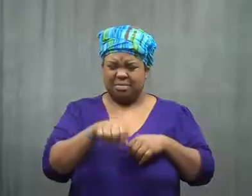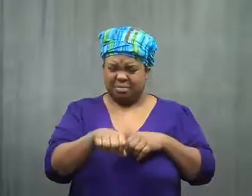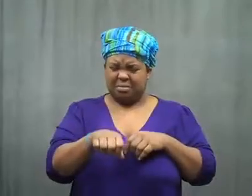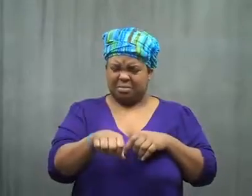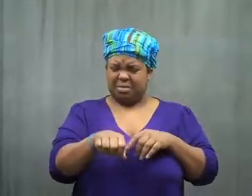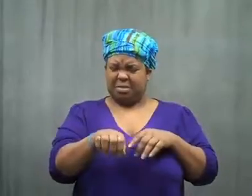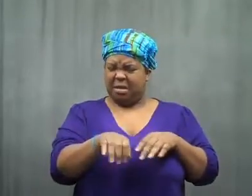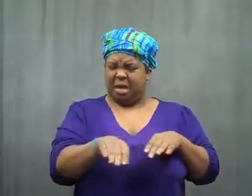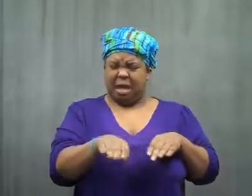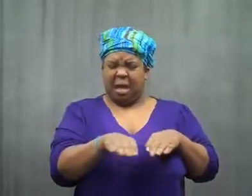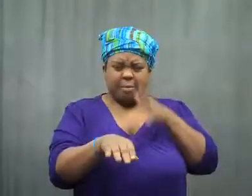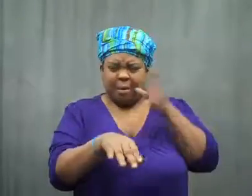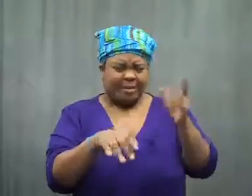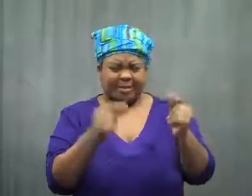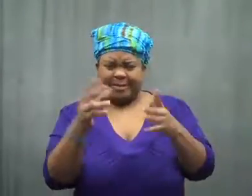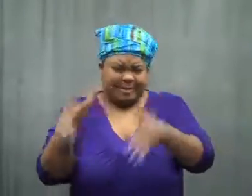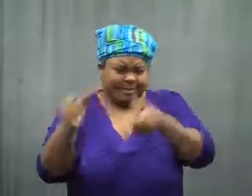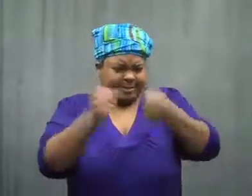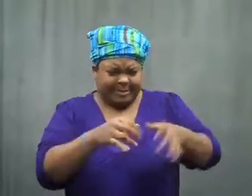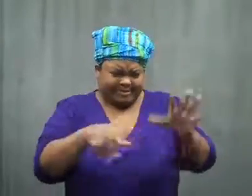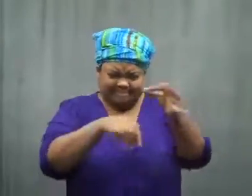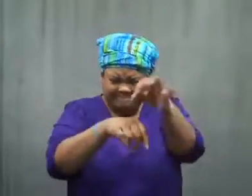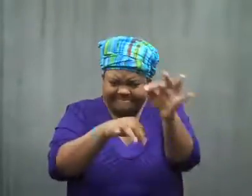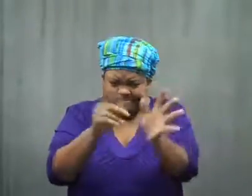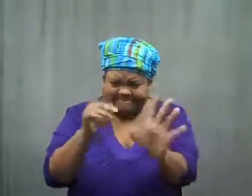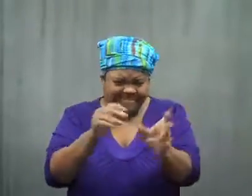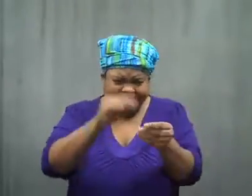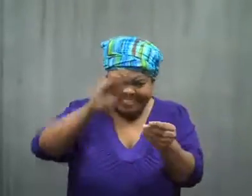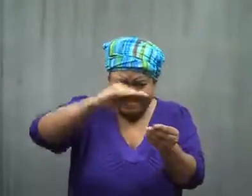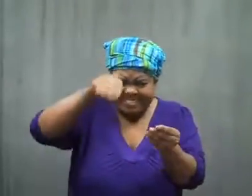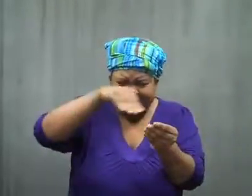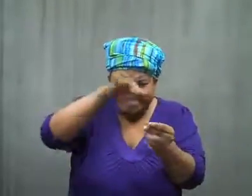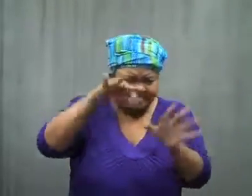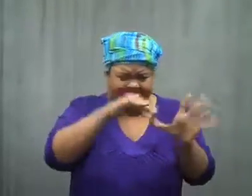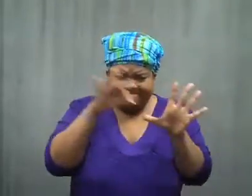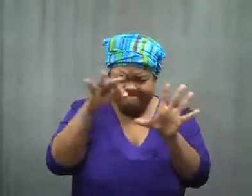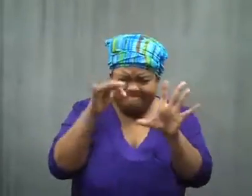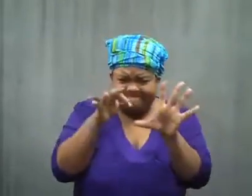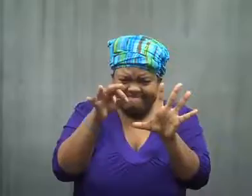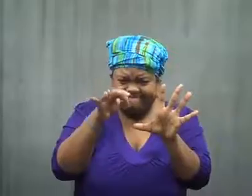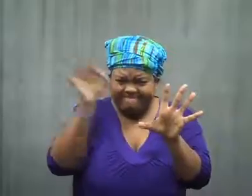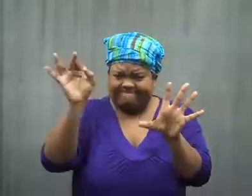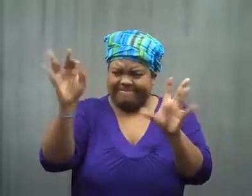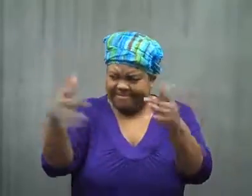She sat me down and took the stinger out.